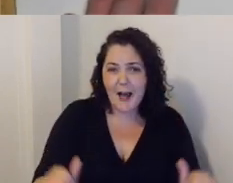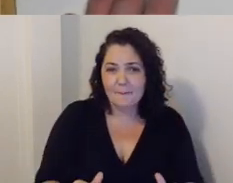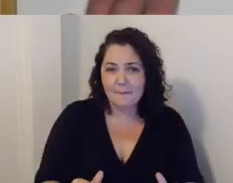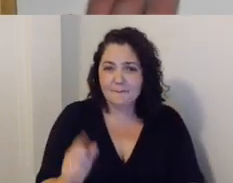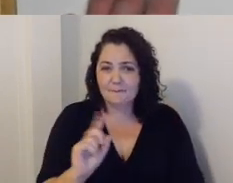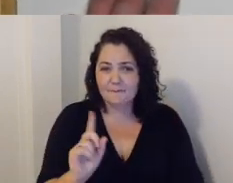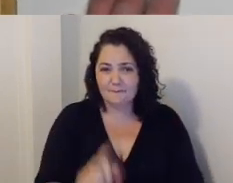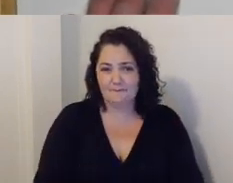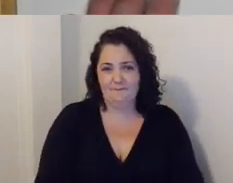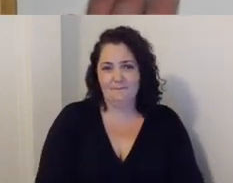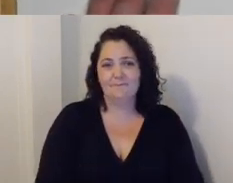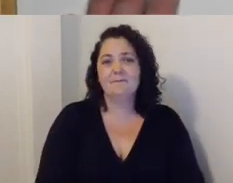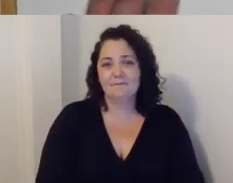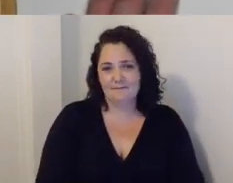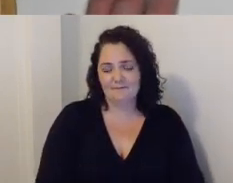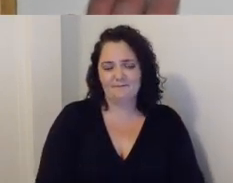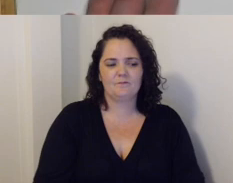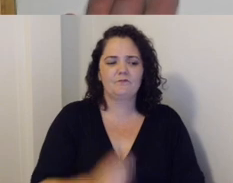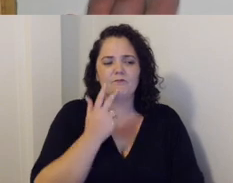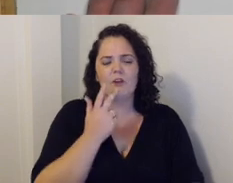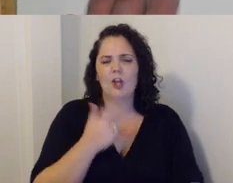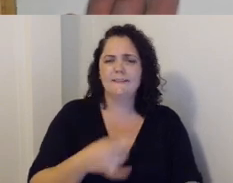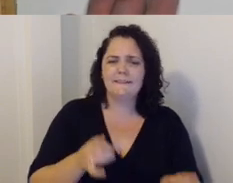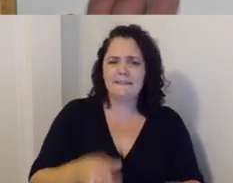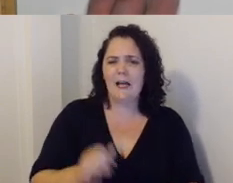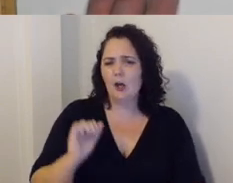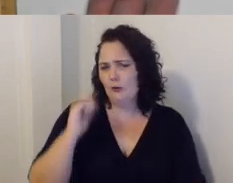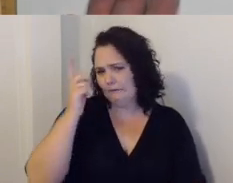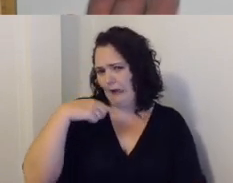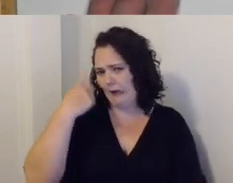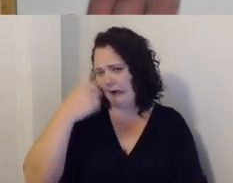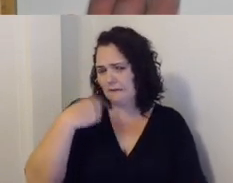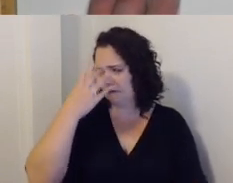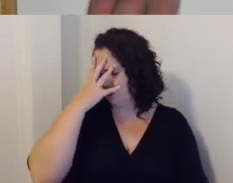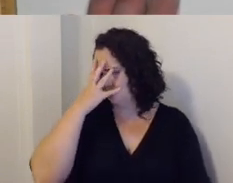Rachel, instead of me beginning by drawing her forehead and drawing the shape of her head like